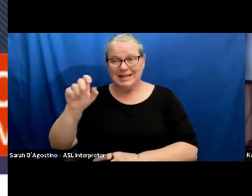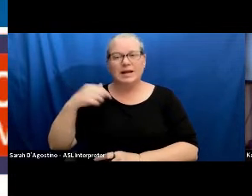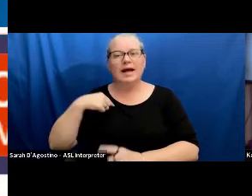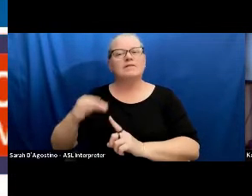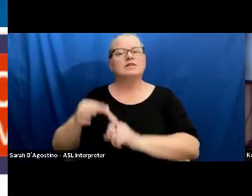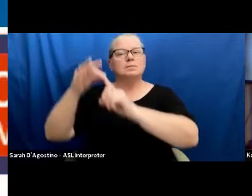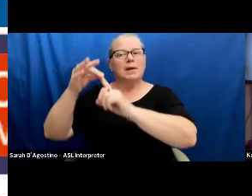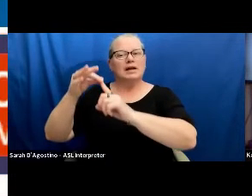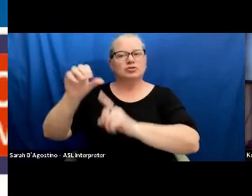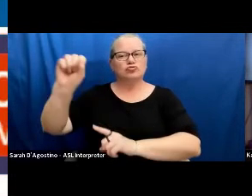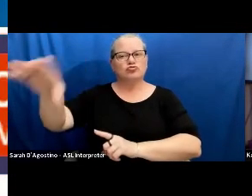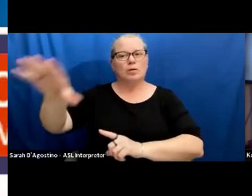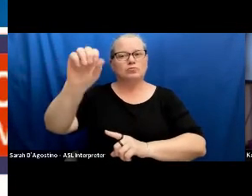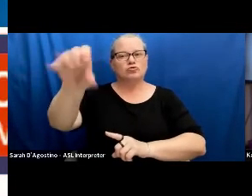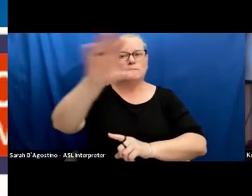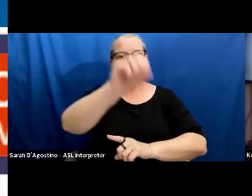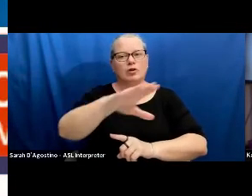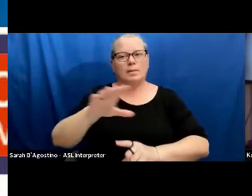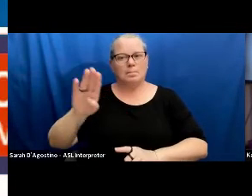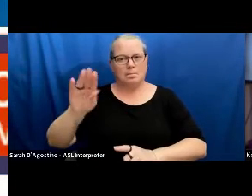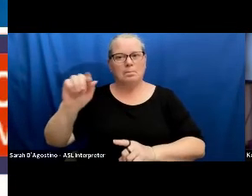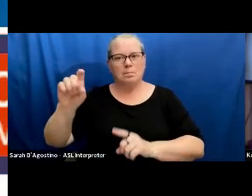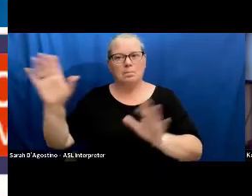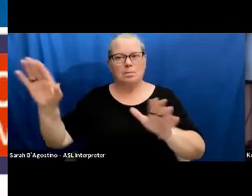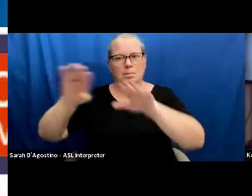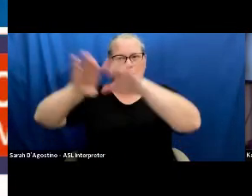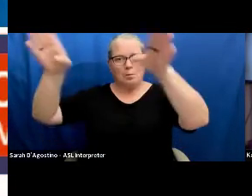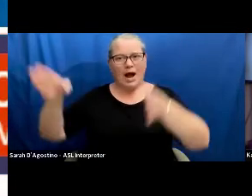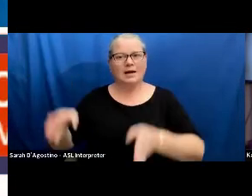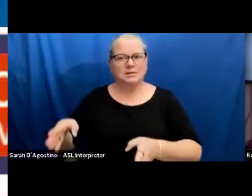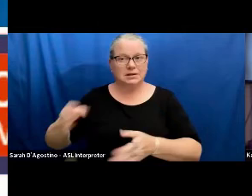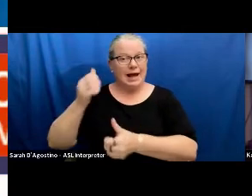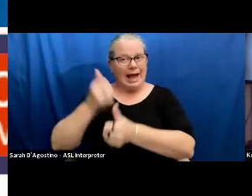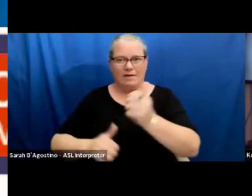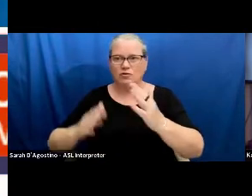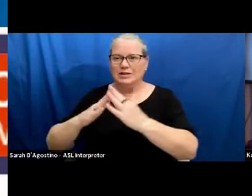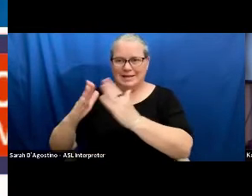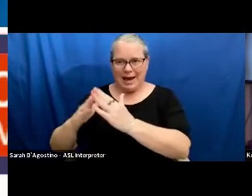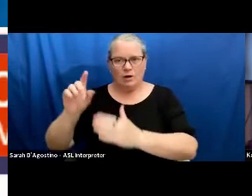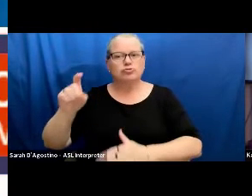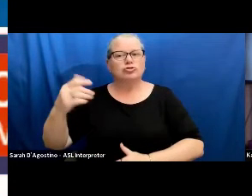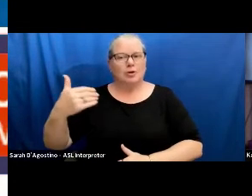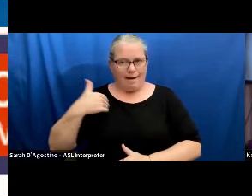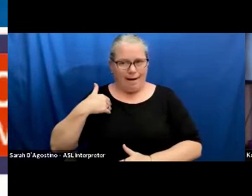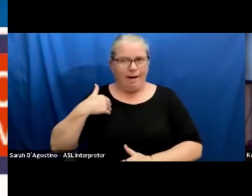uh they they should be available in every town and municipality and if you're voting absentee